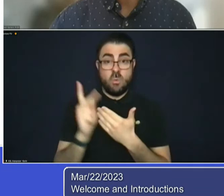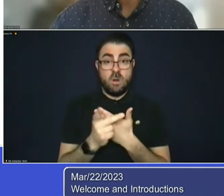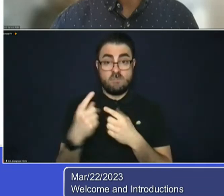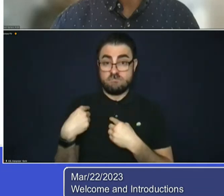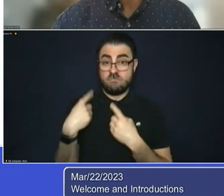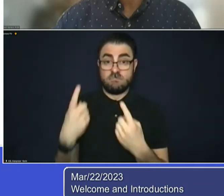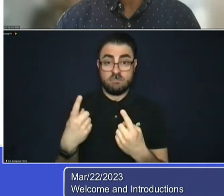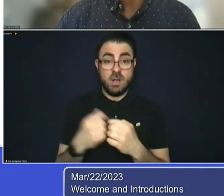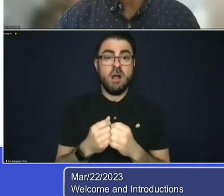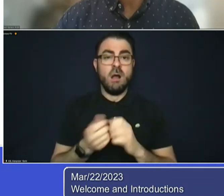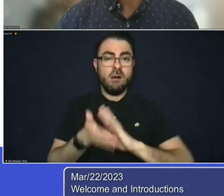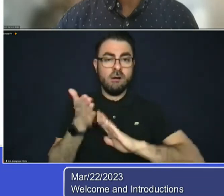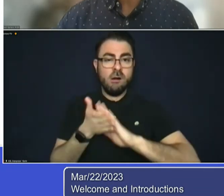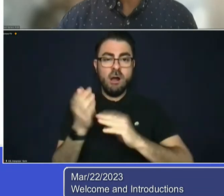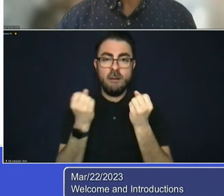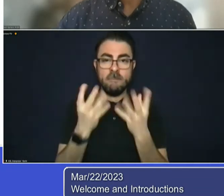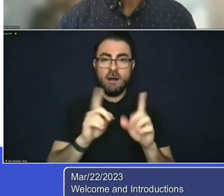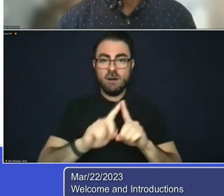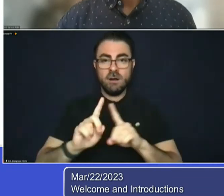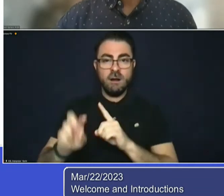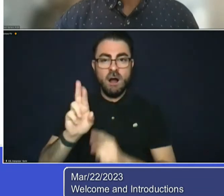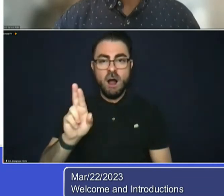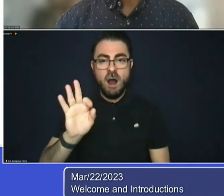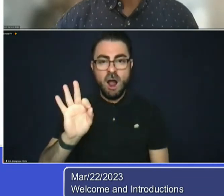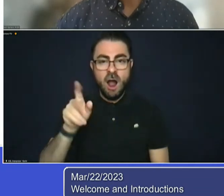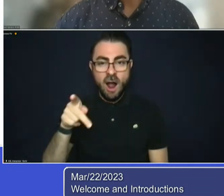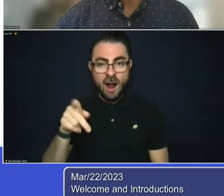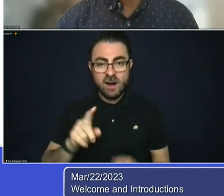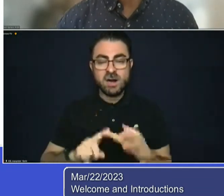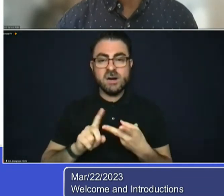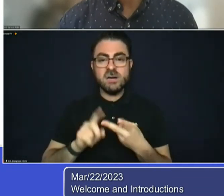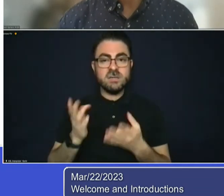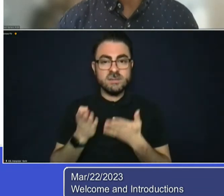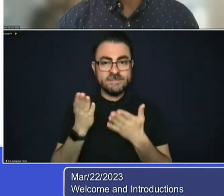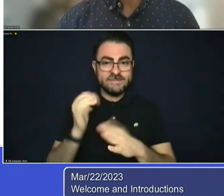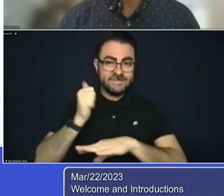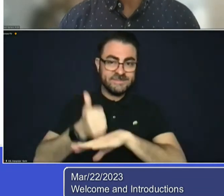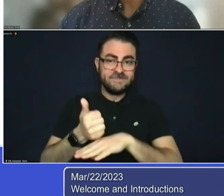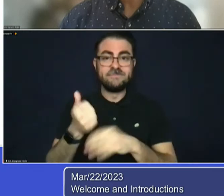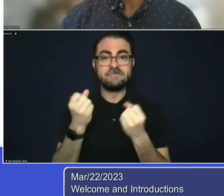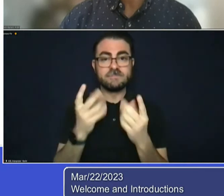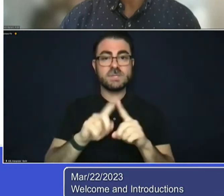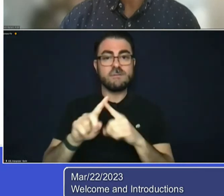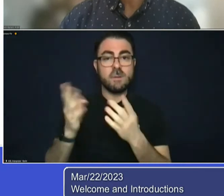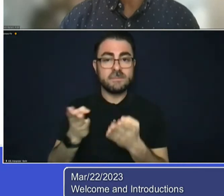TO DATE OF RUNNING MULTIPLE